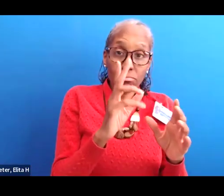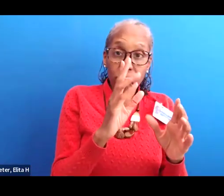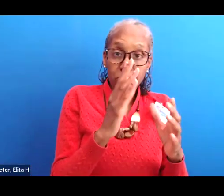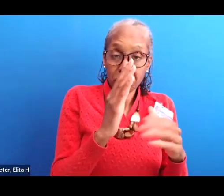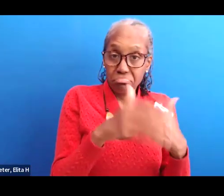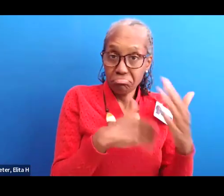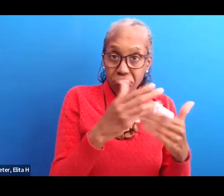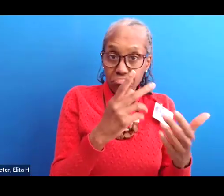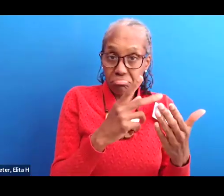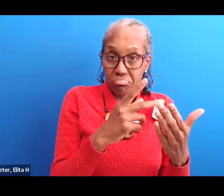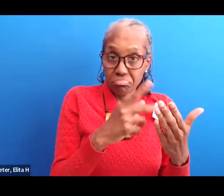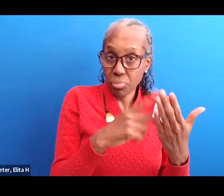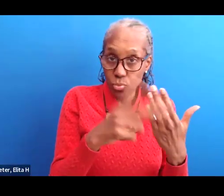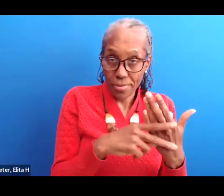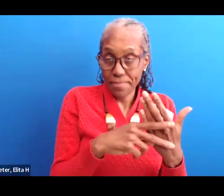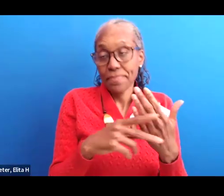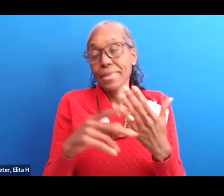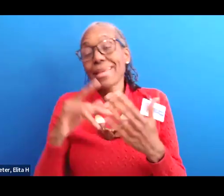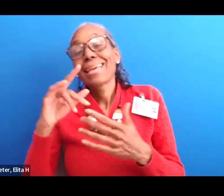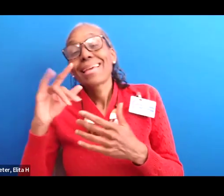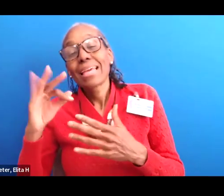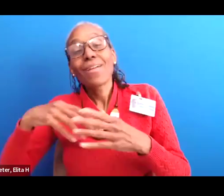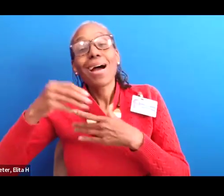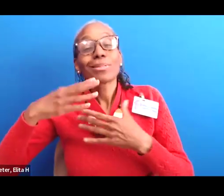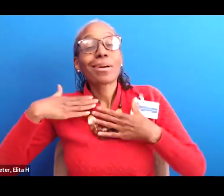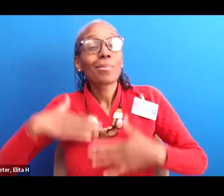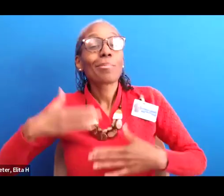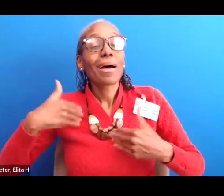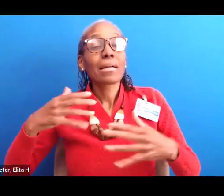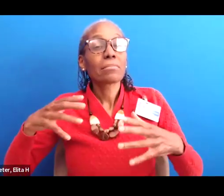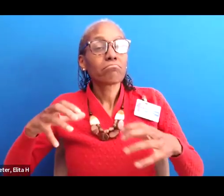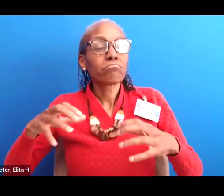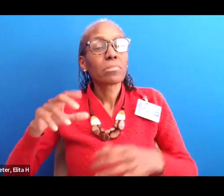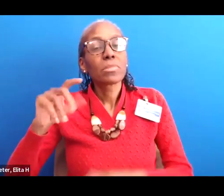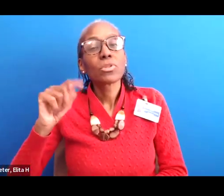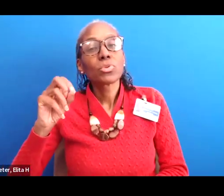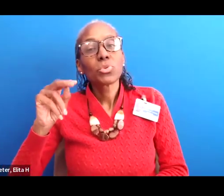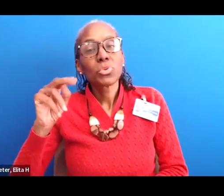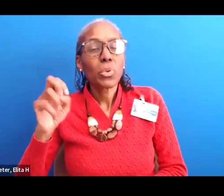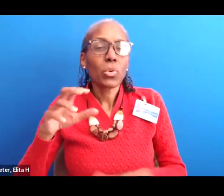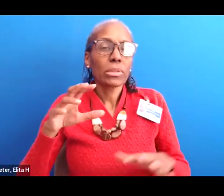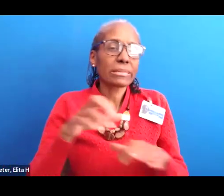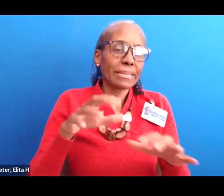If you have tone on the outside of your body, if any part of your body, like your legs are spastic, or you feel your arms